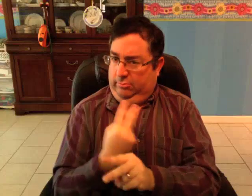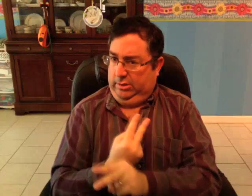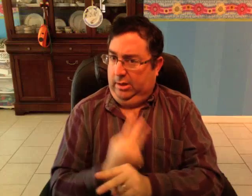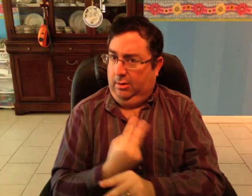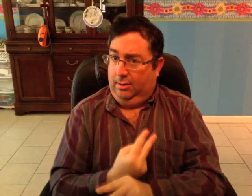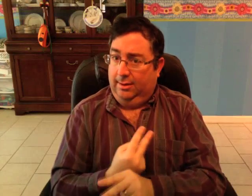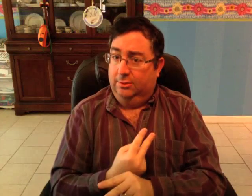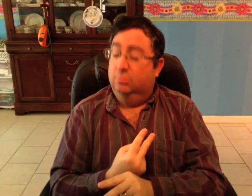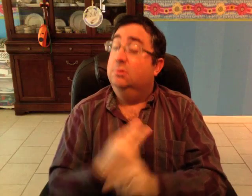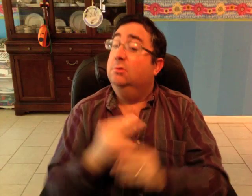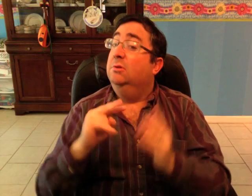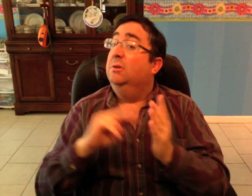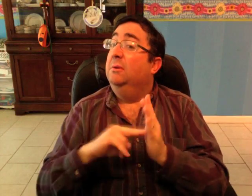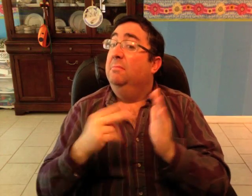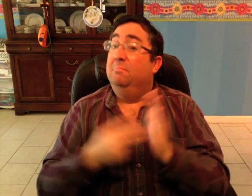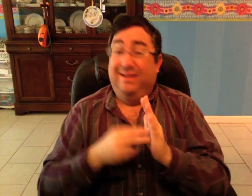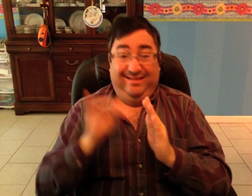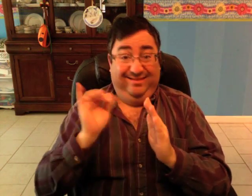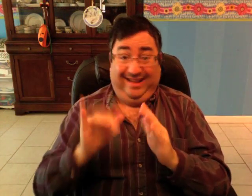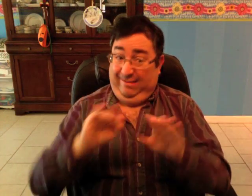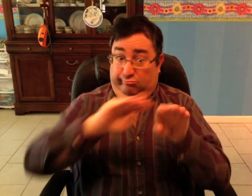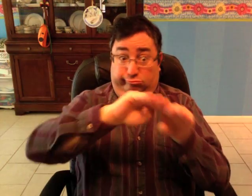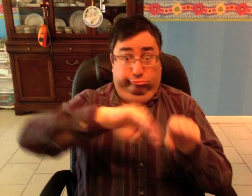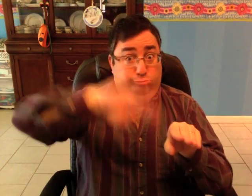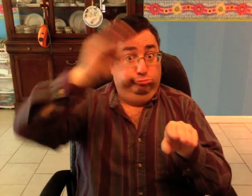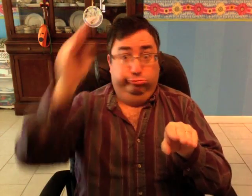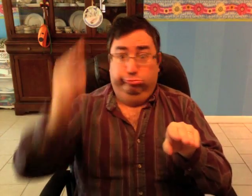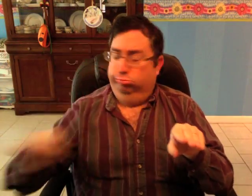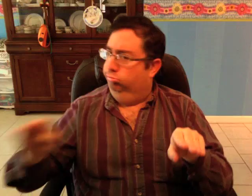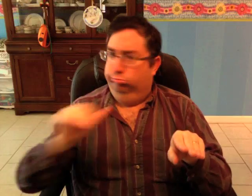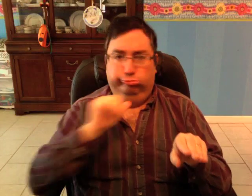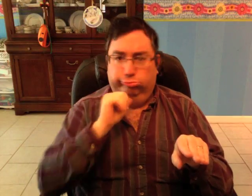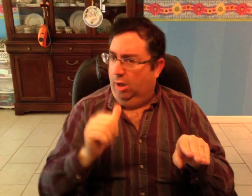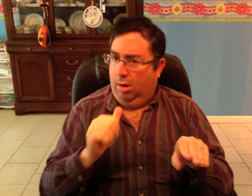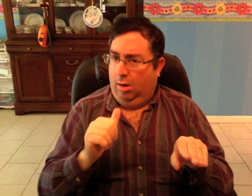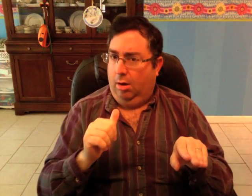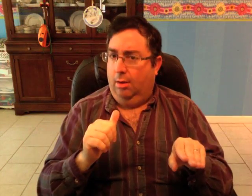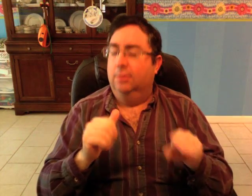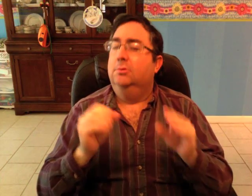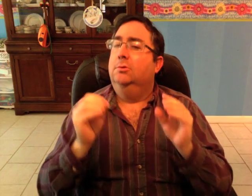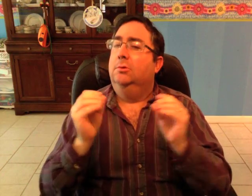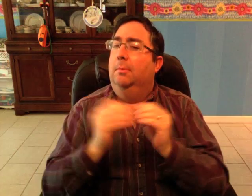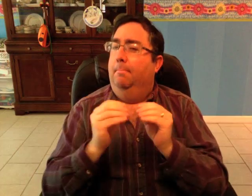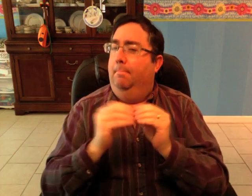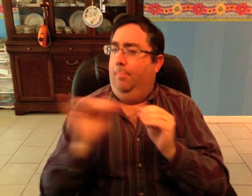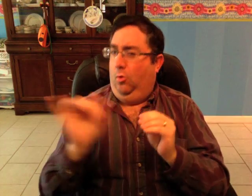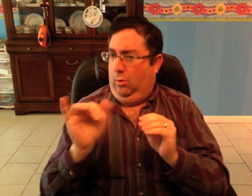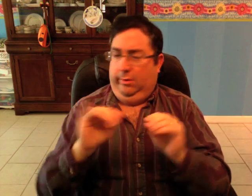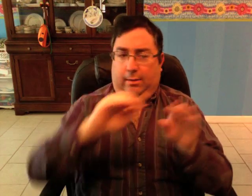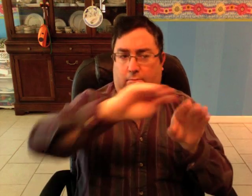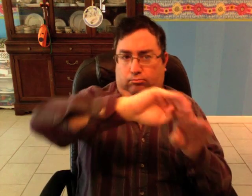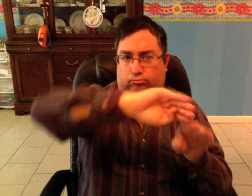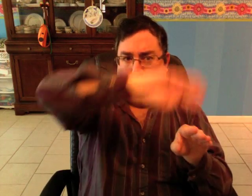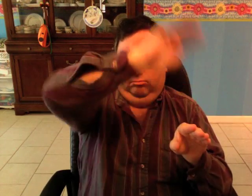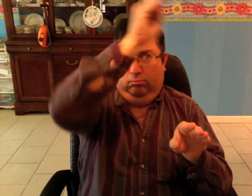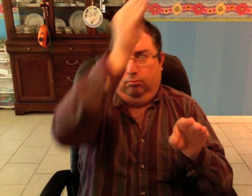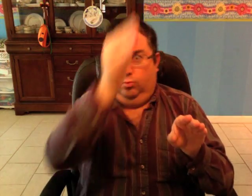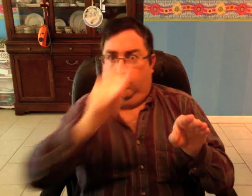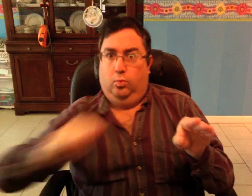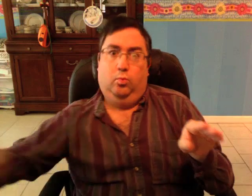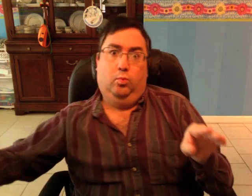which means that you don't have a "normal distribution" --